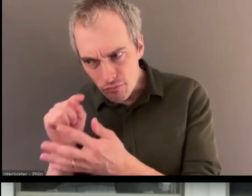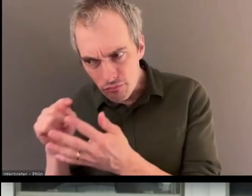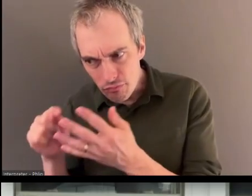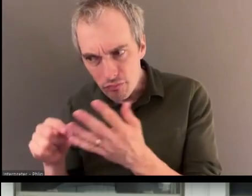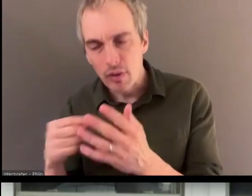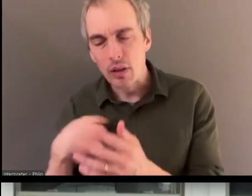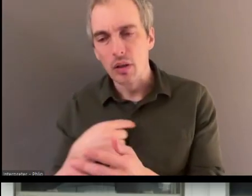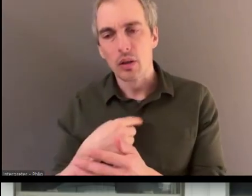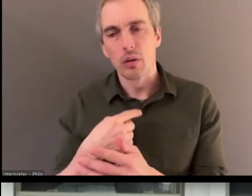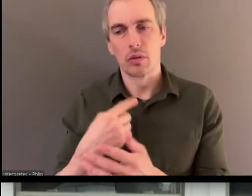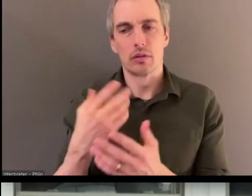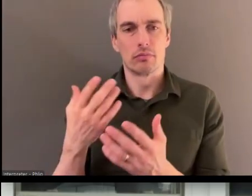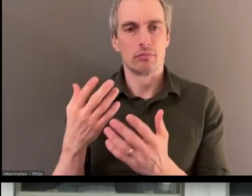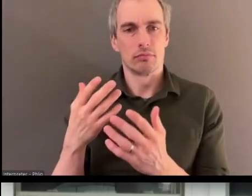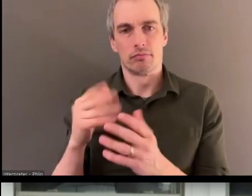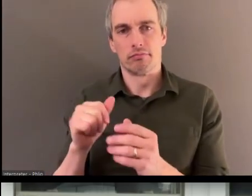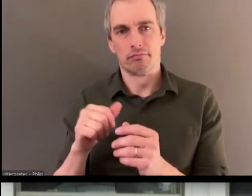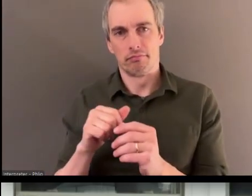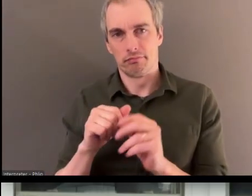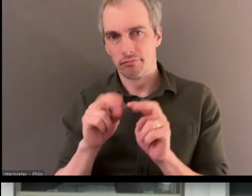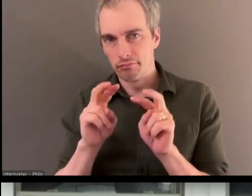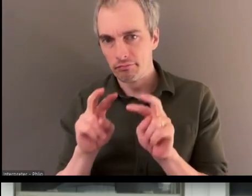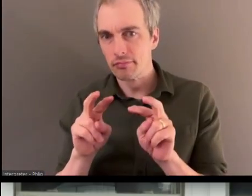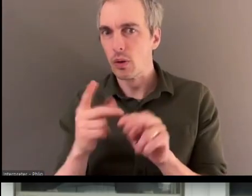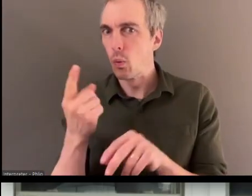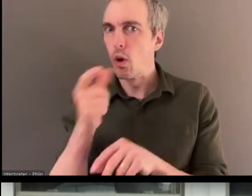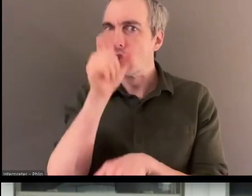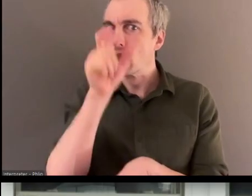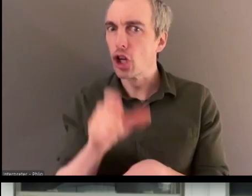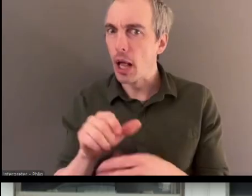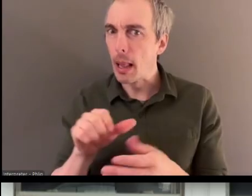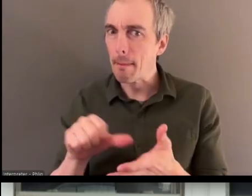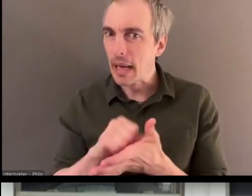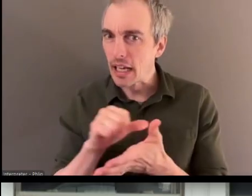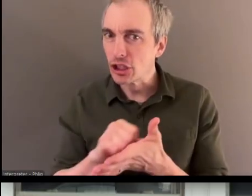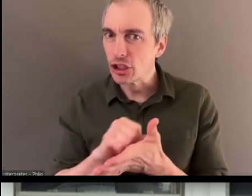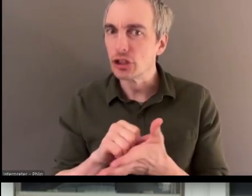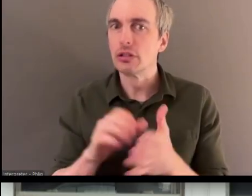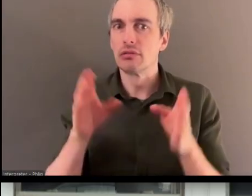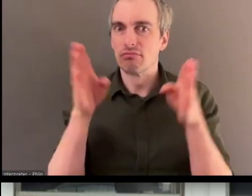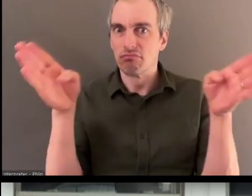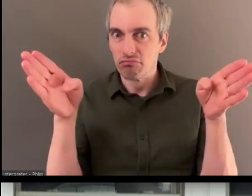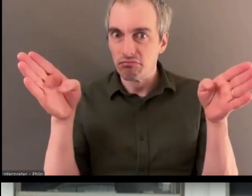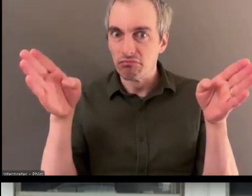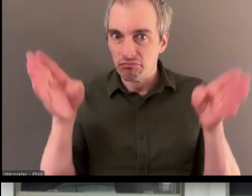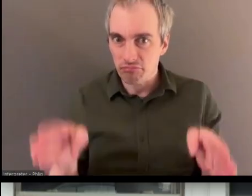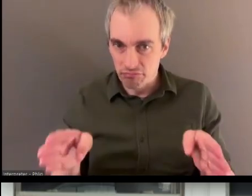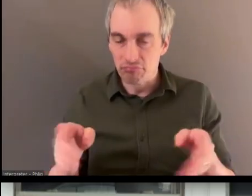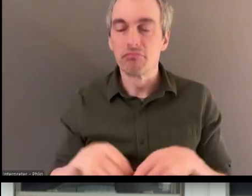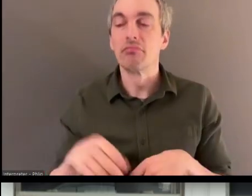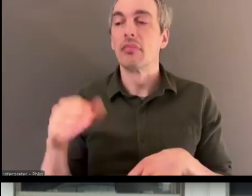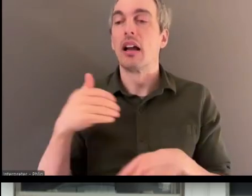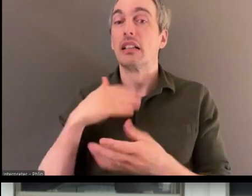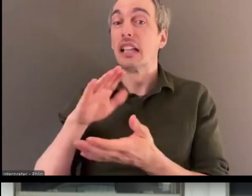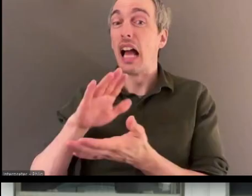It's an academic paper. And there's images. And then there's tables on pages four and five. And we have the outline.